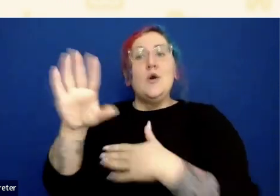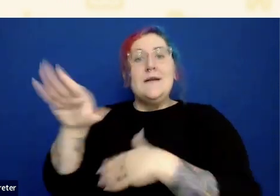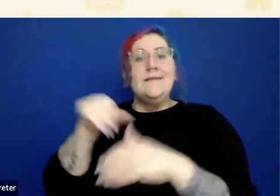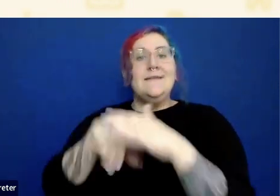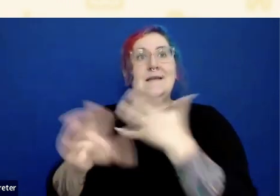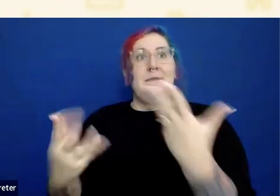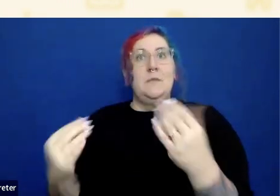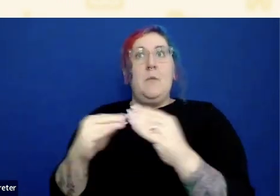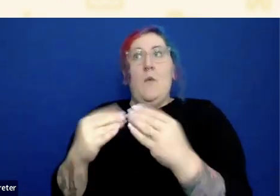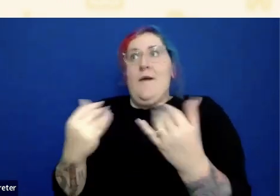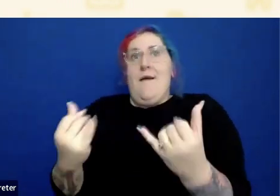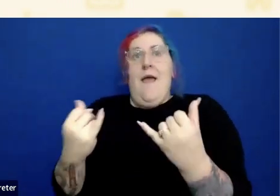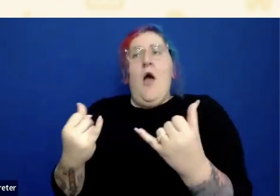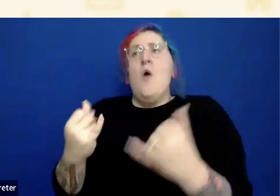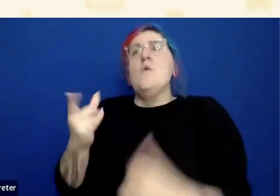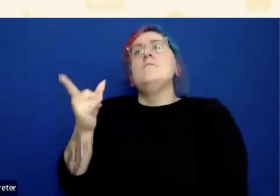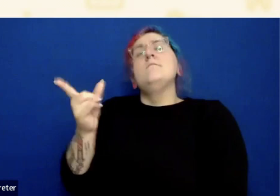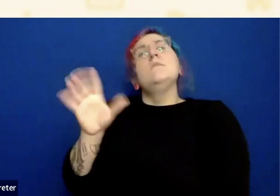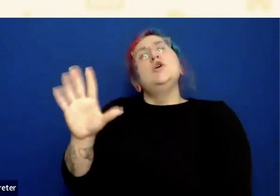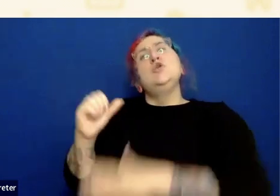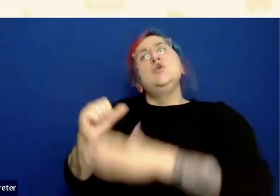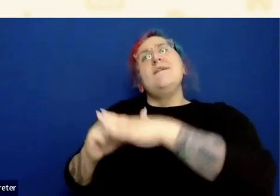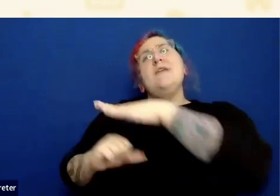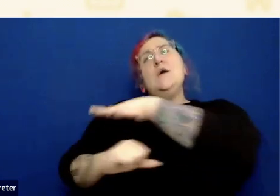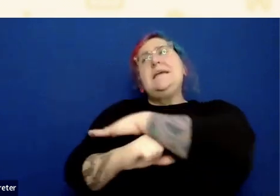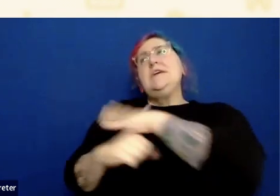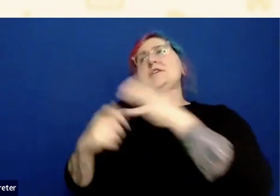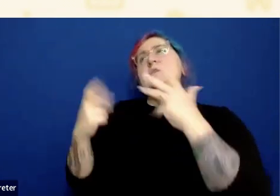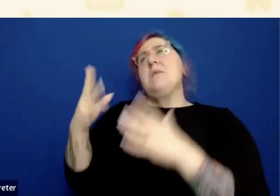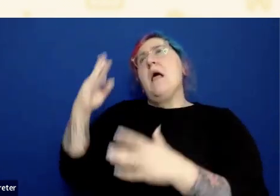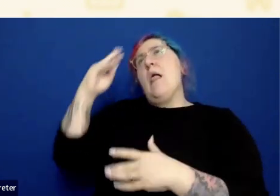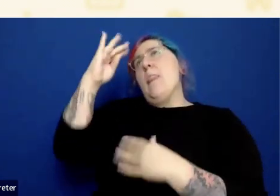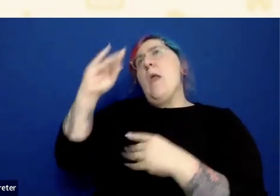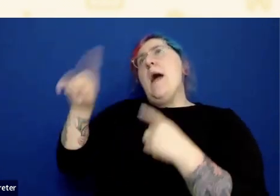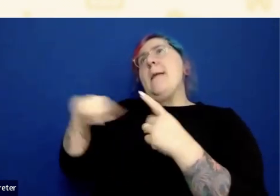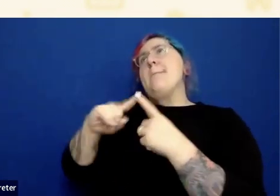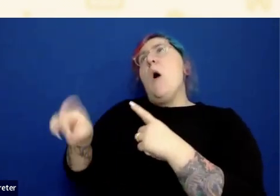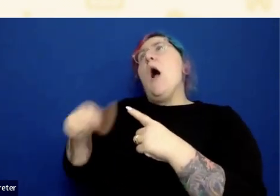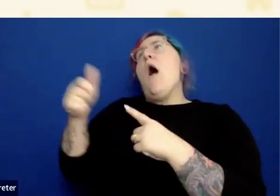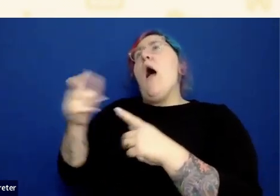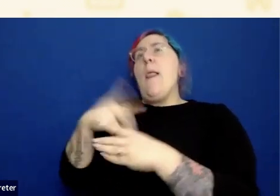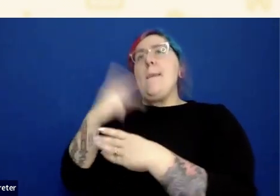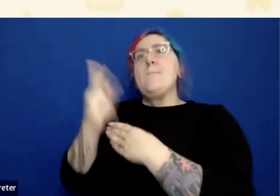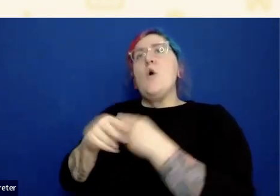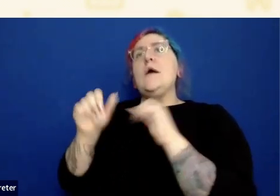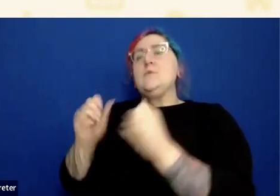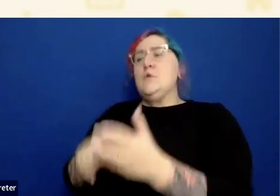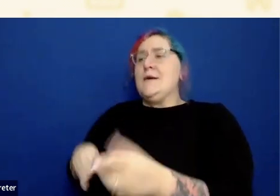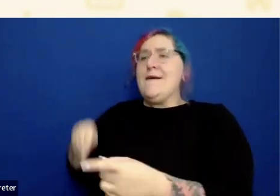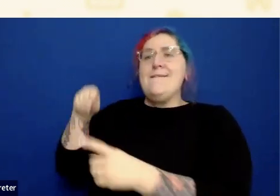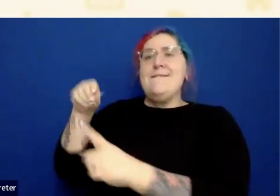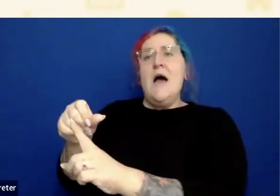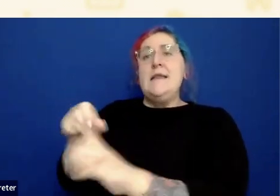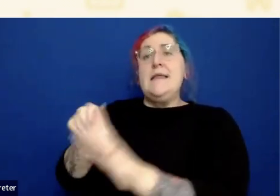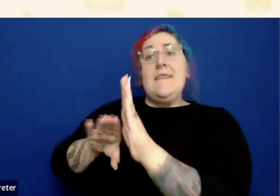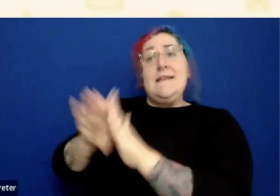Has the foundation given any thought to other programs that might fund developers directly as opposed to speakers?